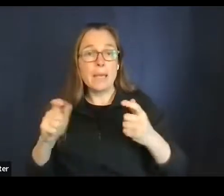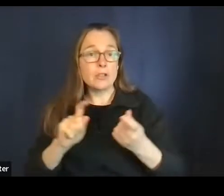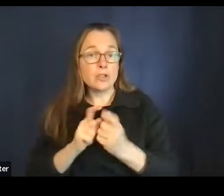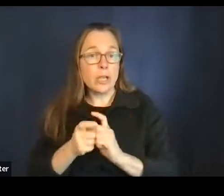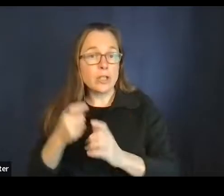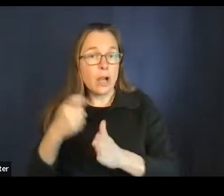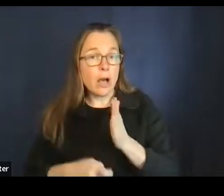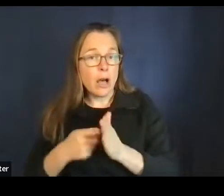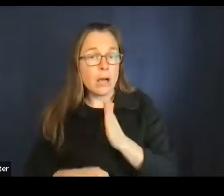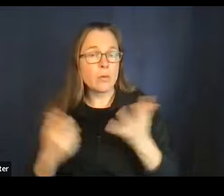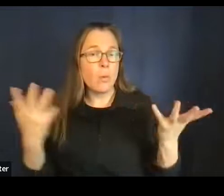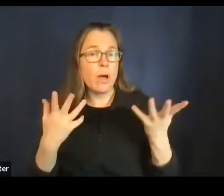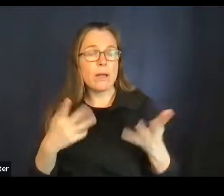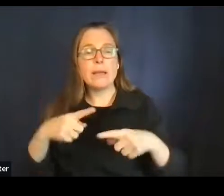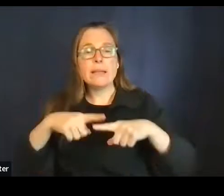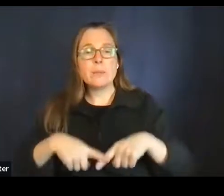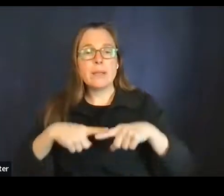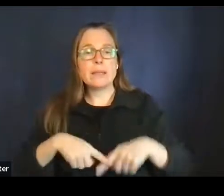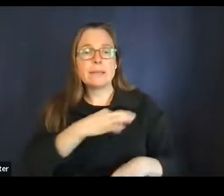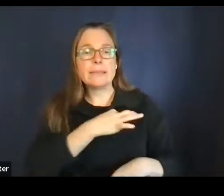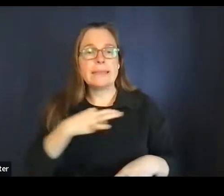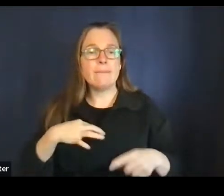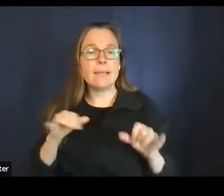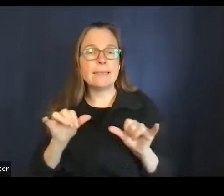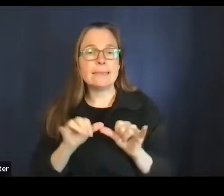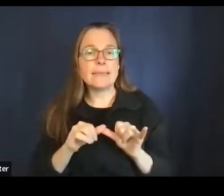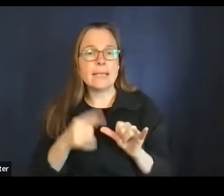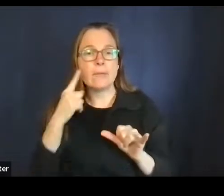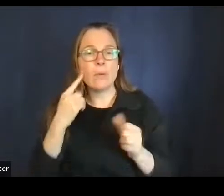related to staffing size for the new 12 council offices.